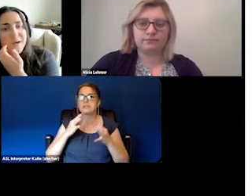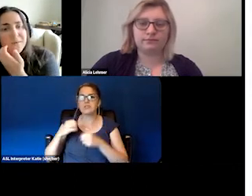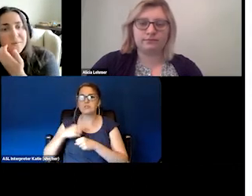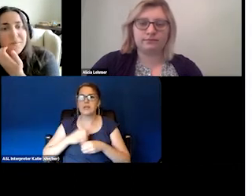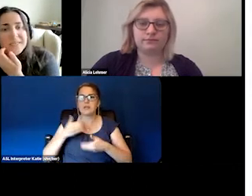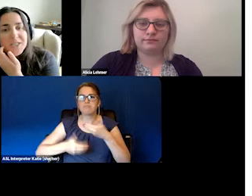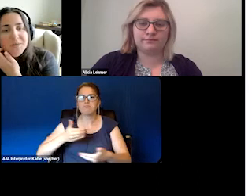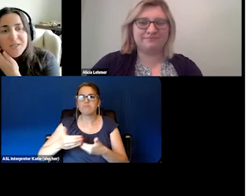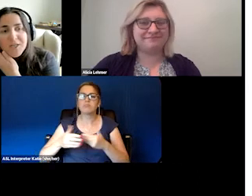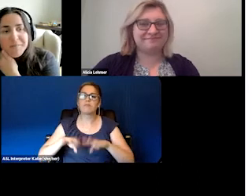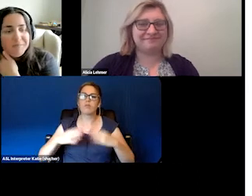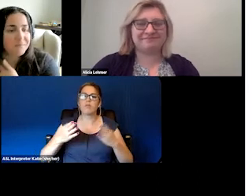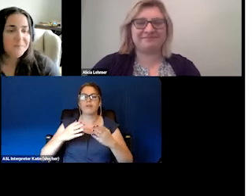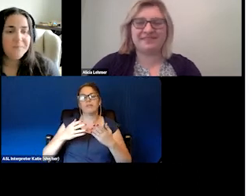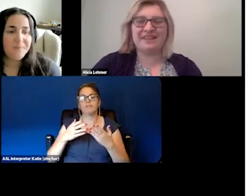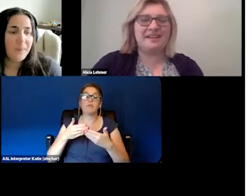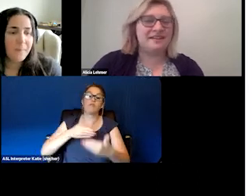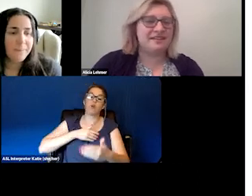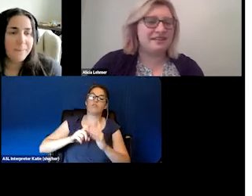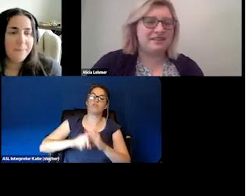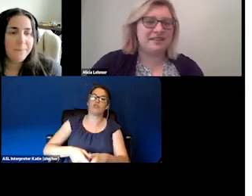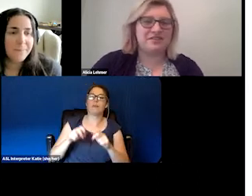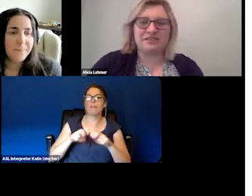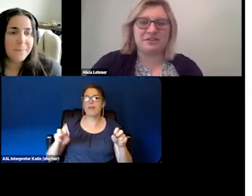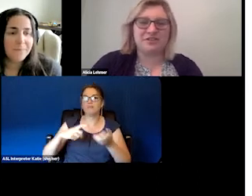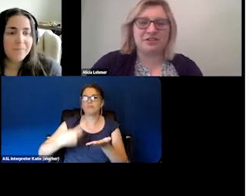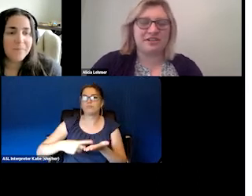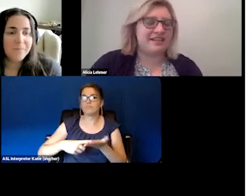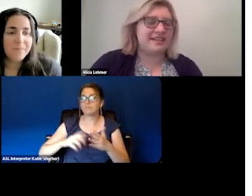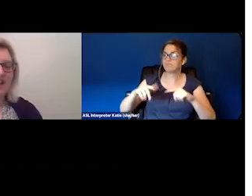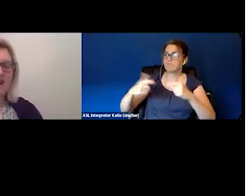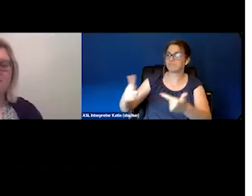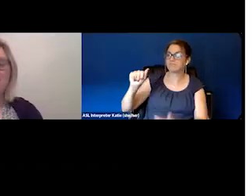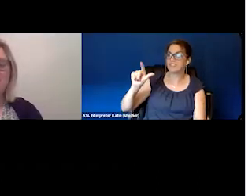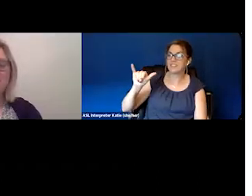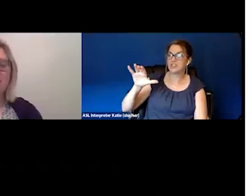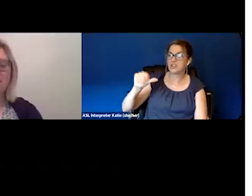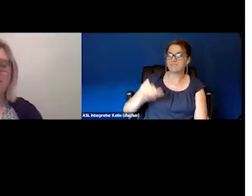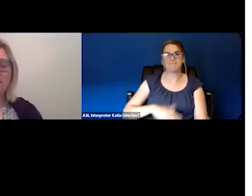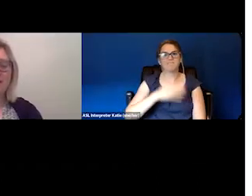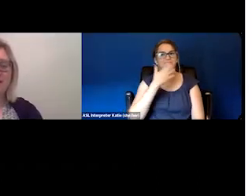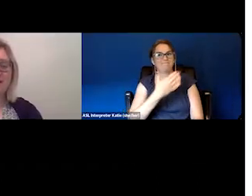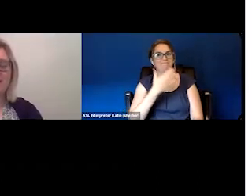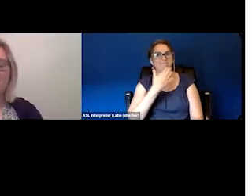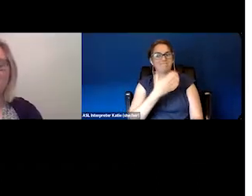So I will pass it to Alicia. Thank you so much, Gillian. And thank you all for joining us today.